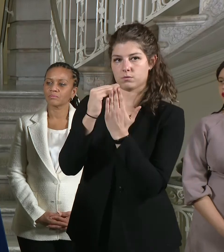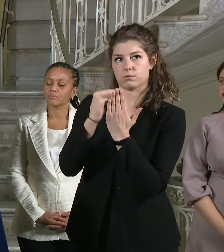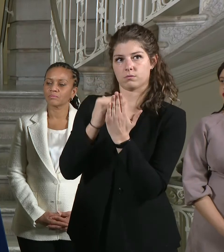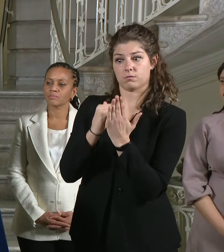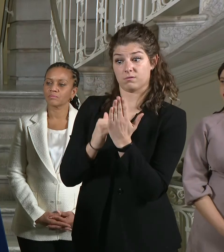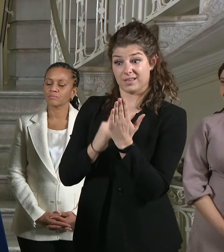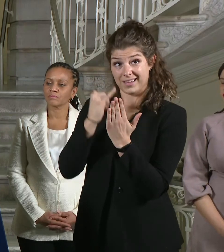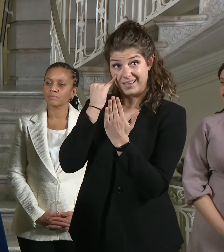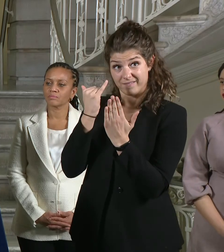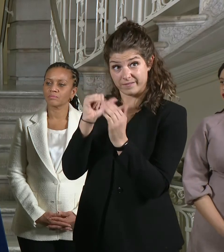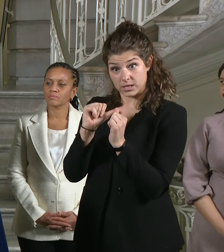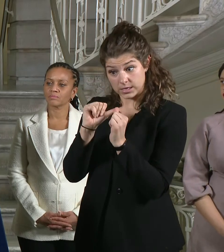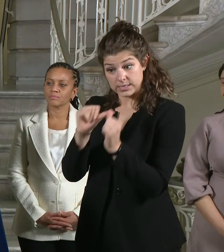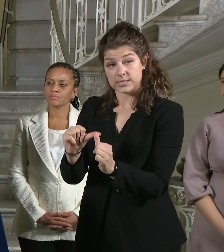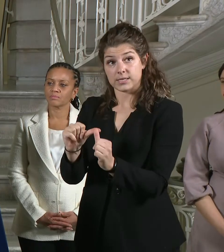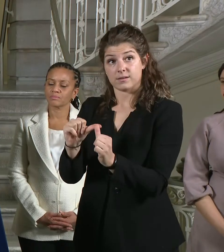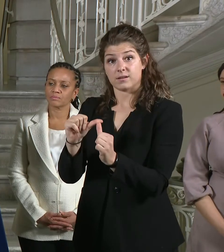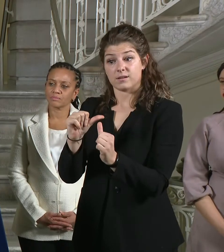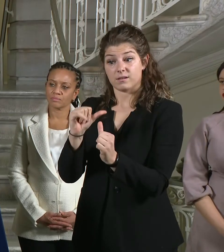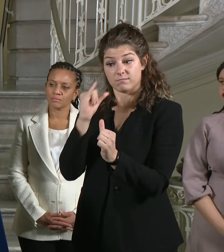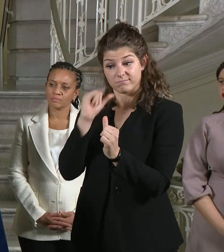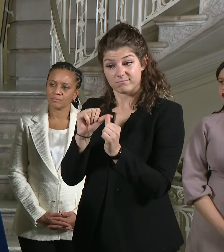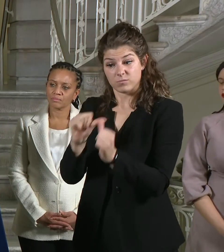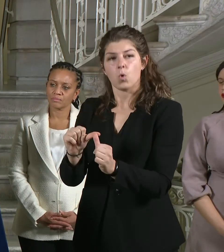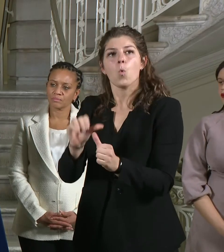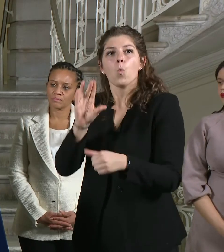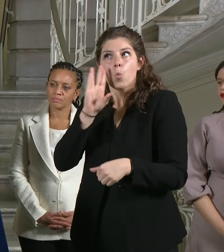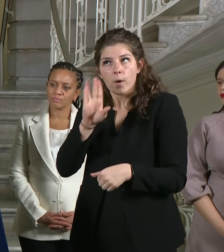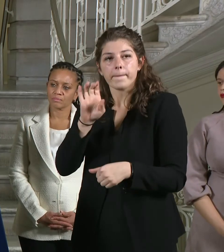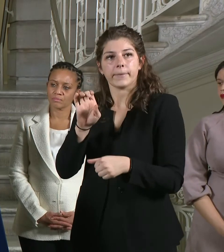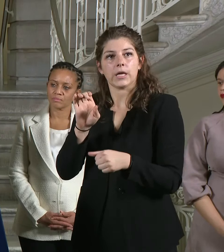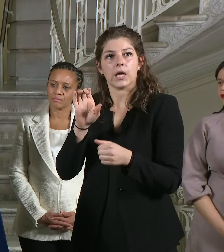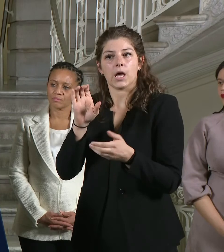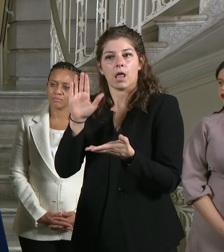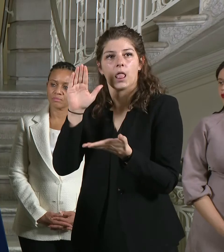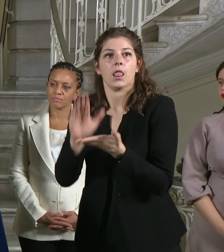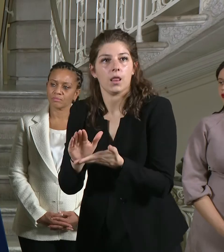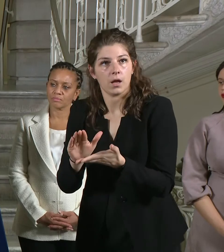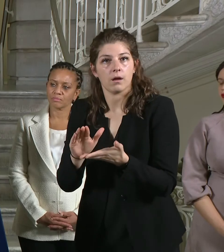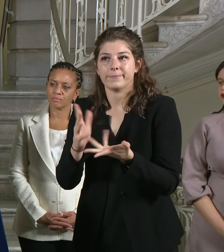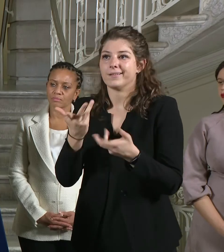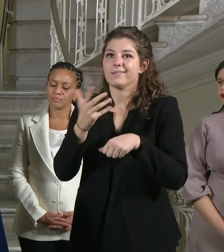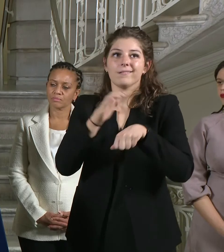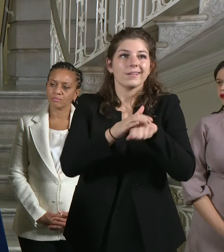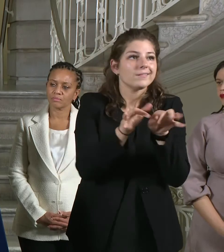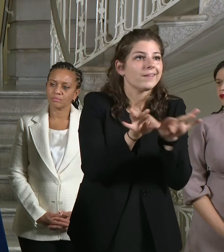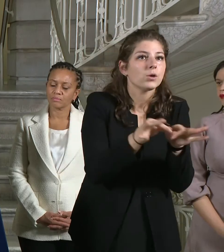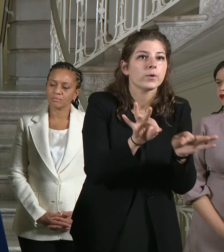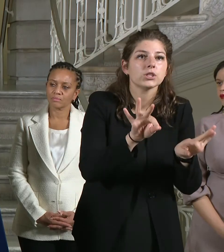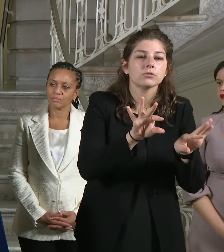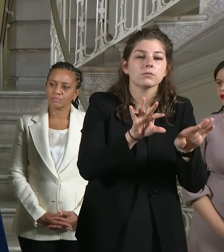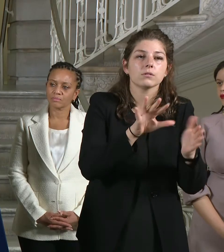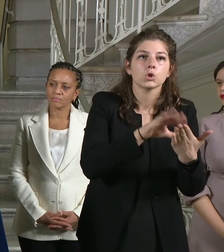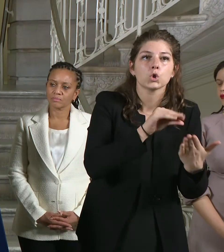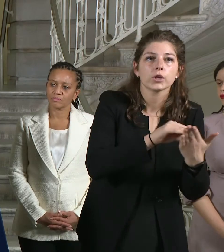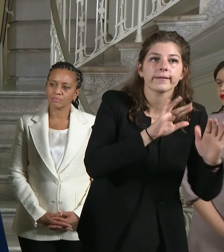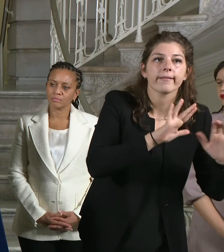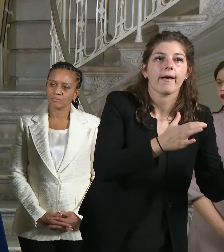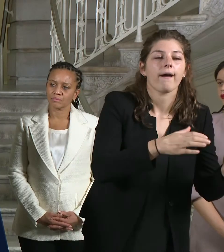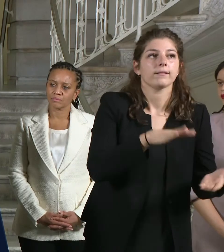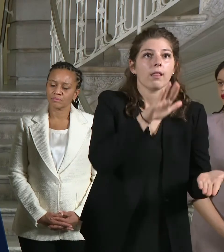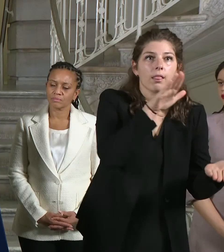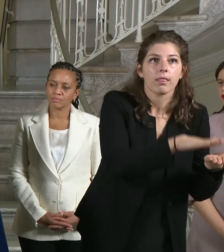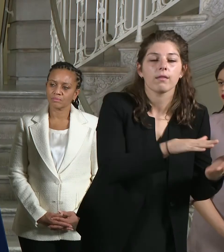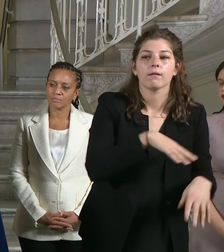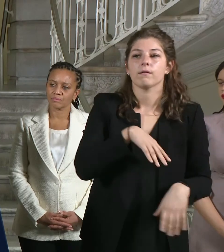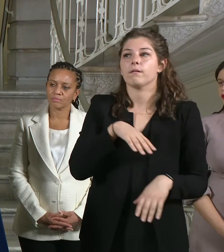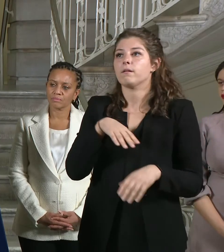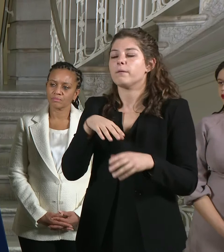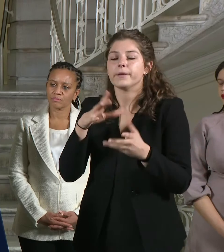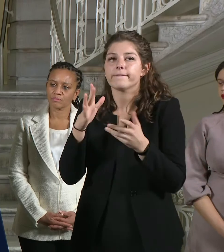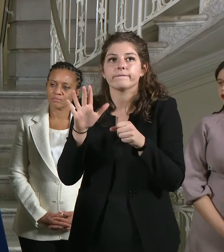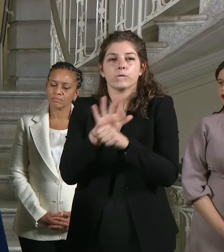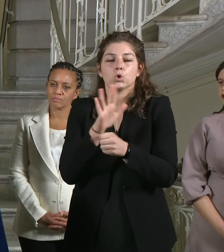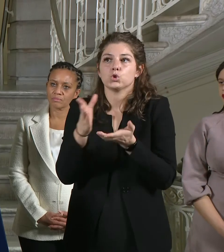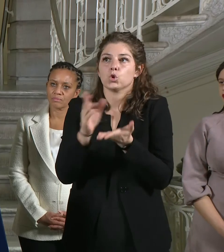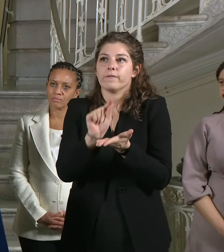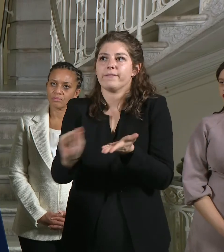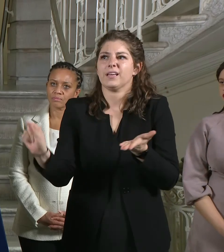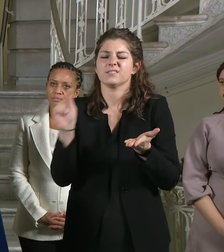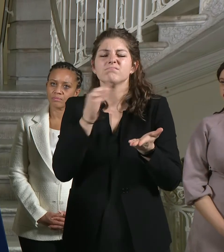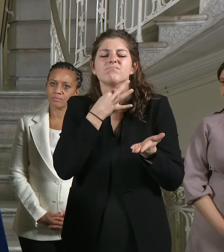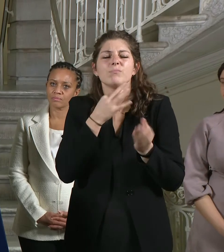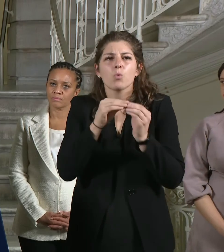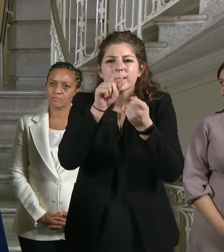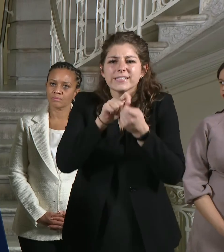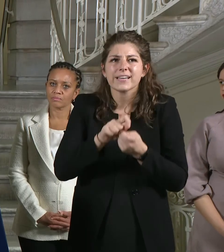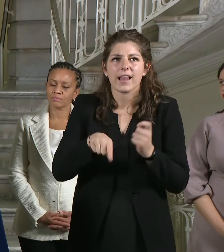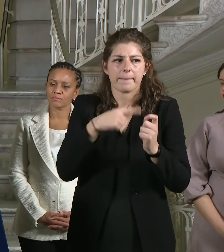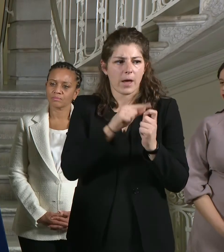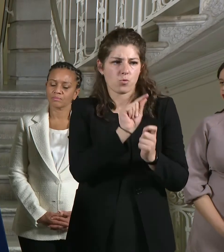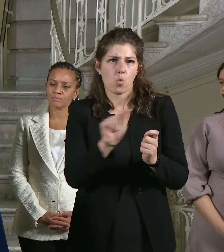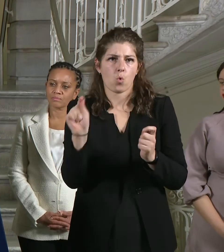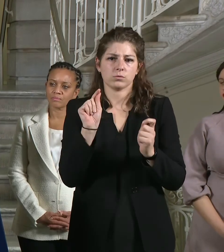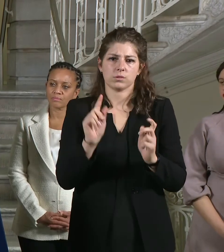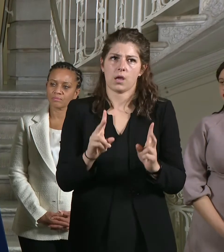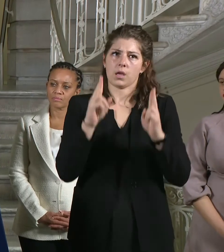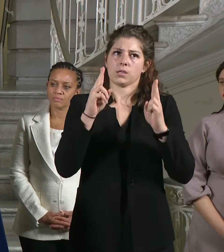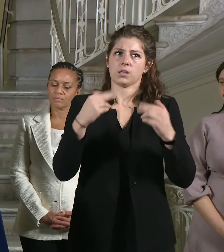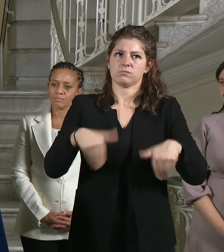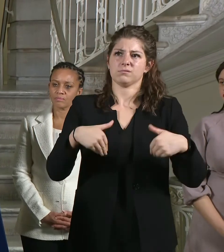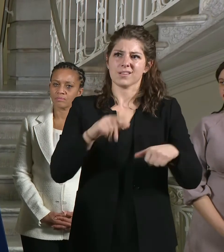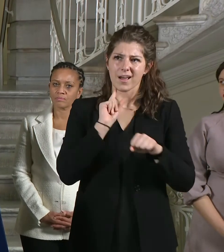RECEIVE MOST OF